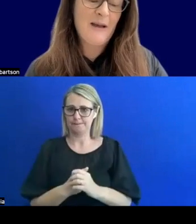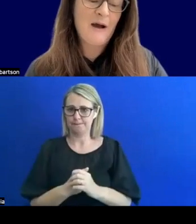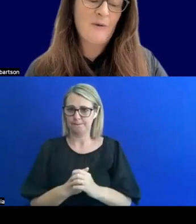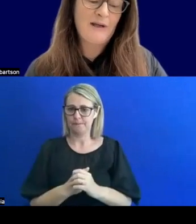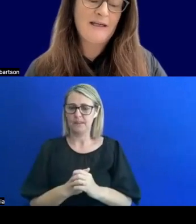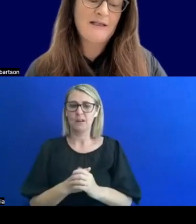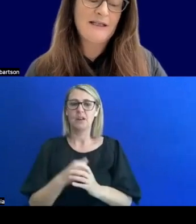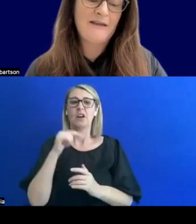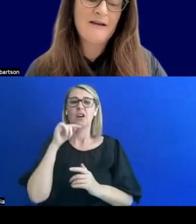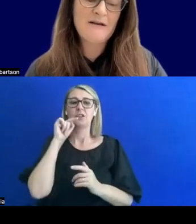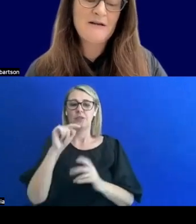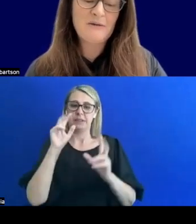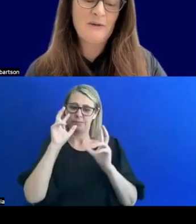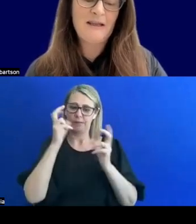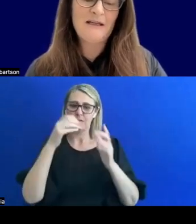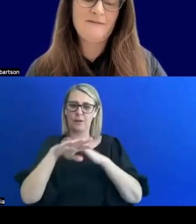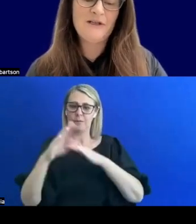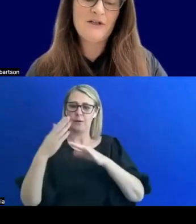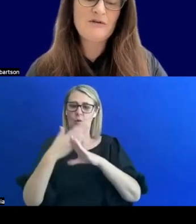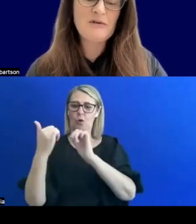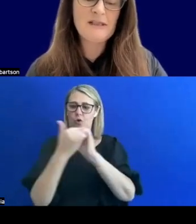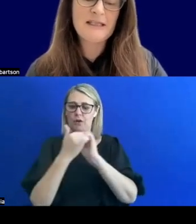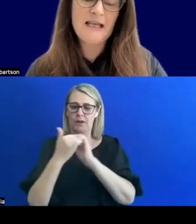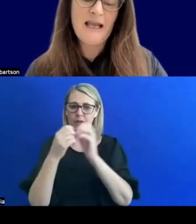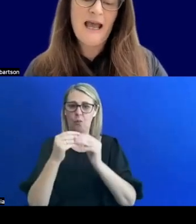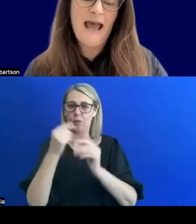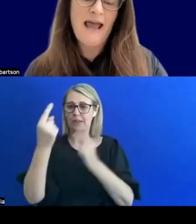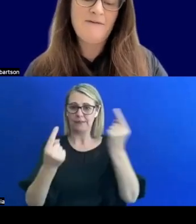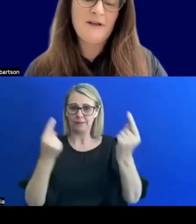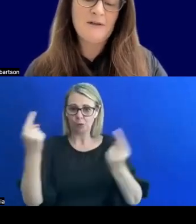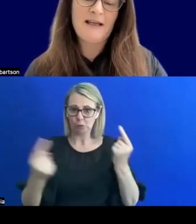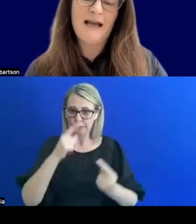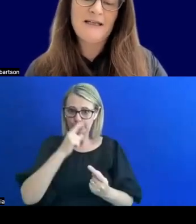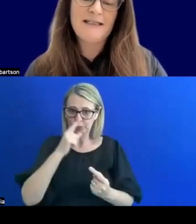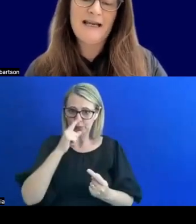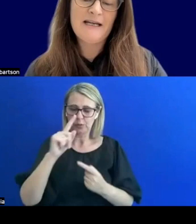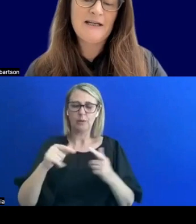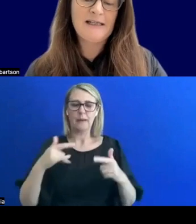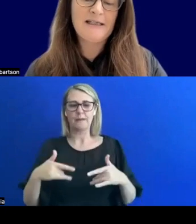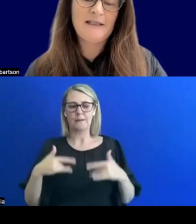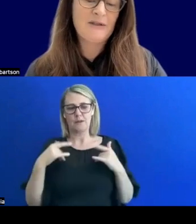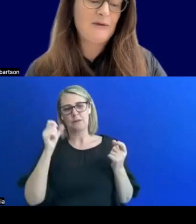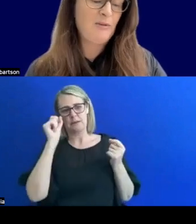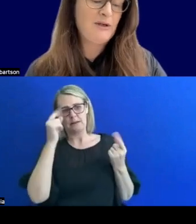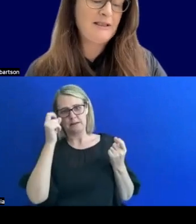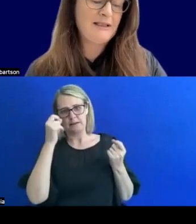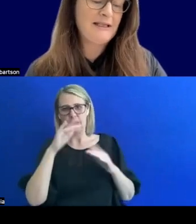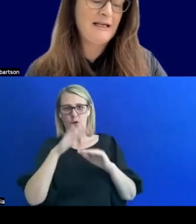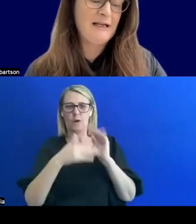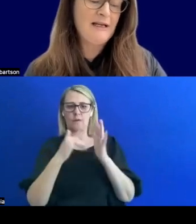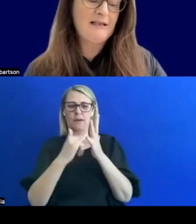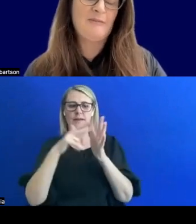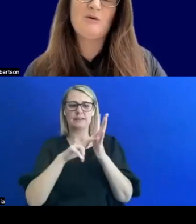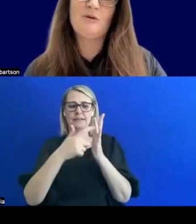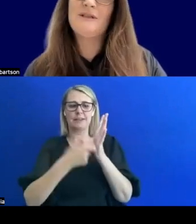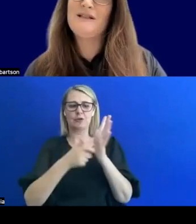about working together with individuals and feels that understanding sensory processing supports